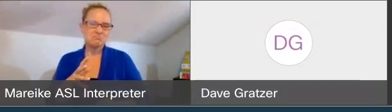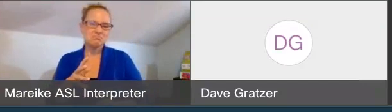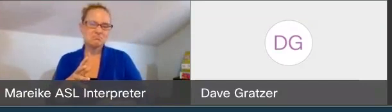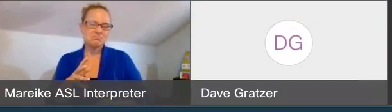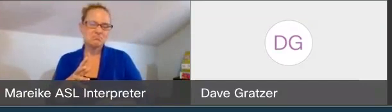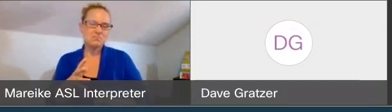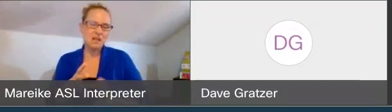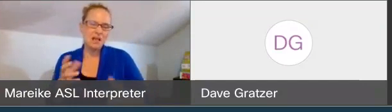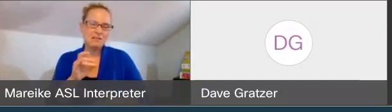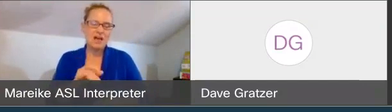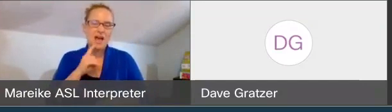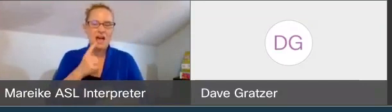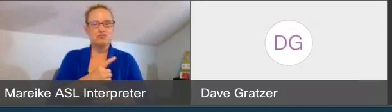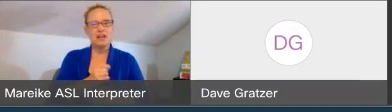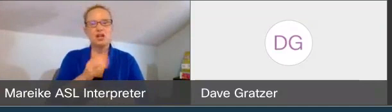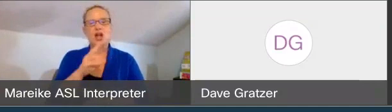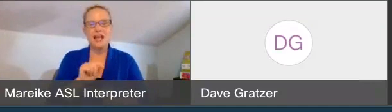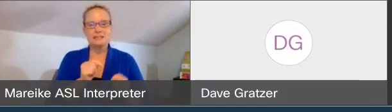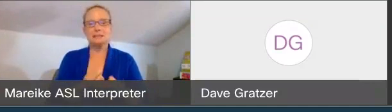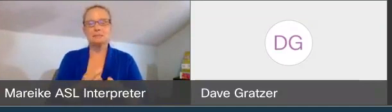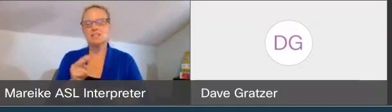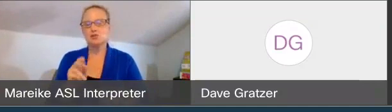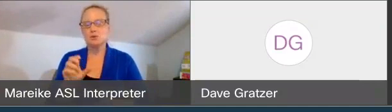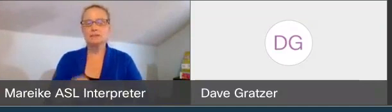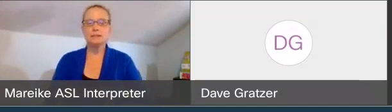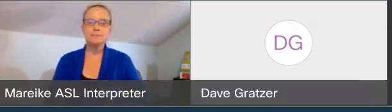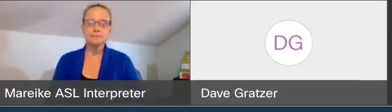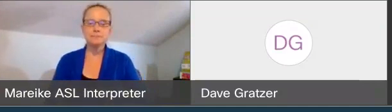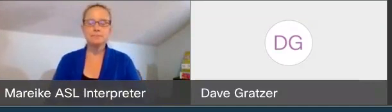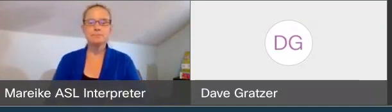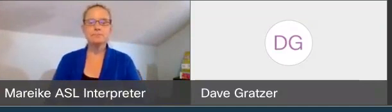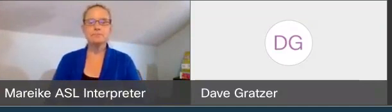on regular ACT teams in New York City. - [Michele] Okay, so for follow-up,